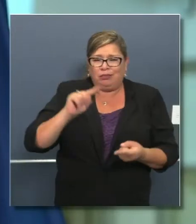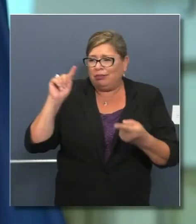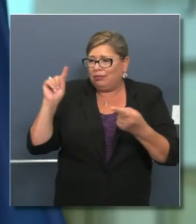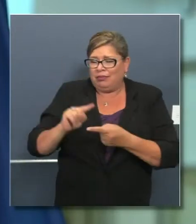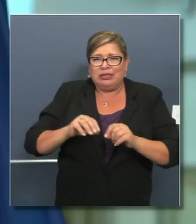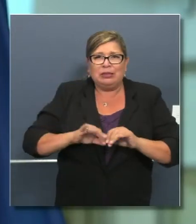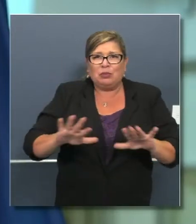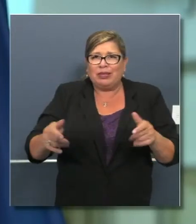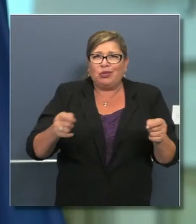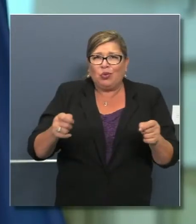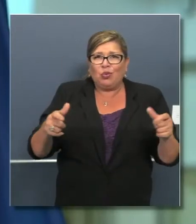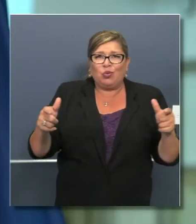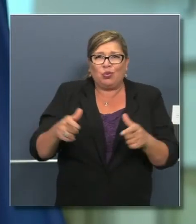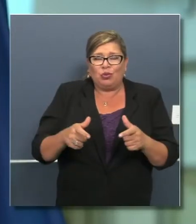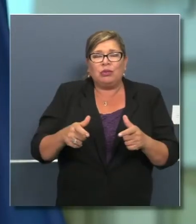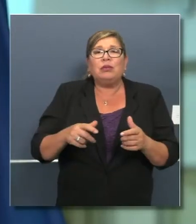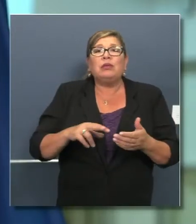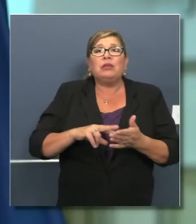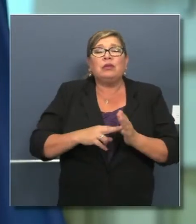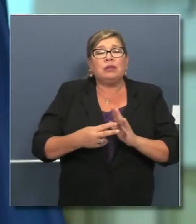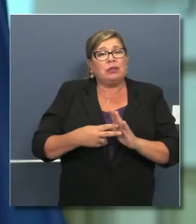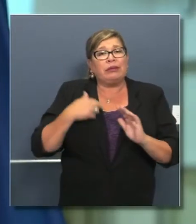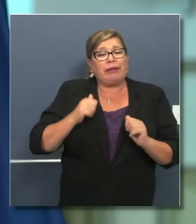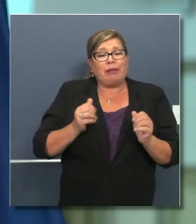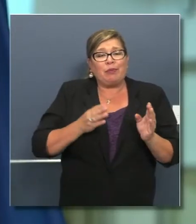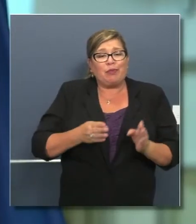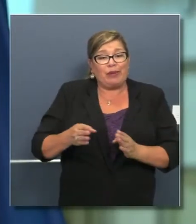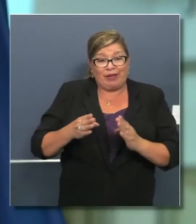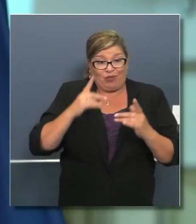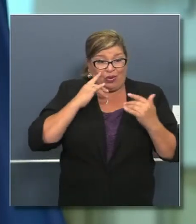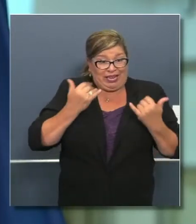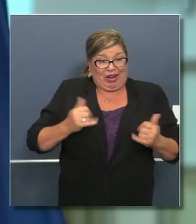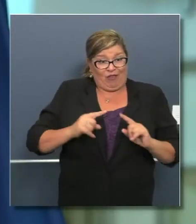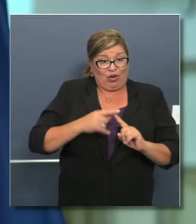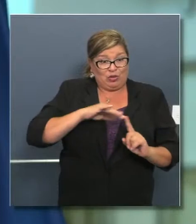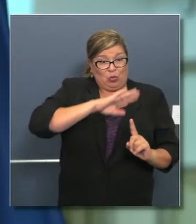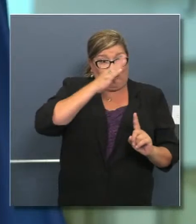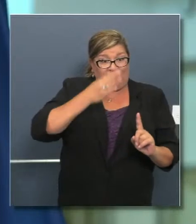the next few months in the first way but prepare for a second wave and potentially a third wave